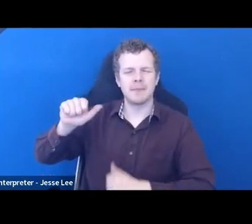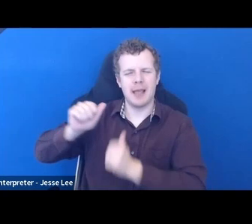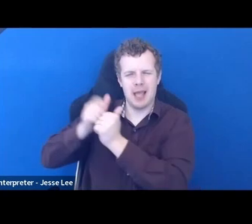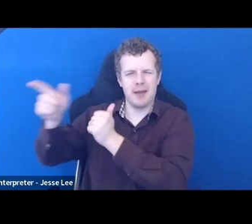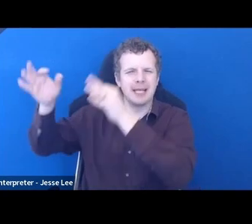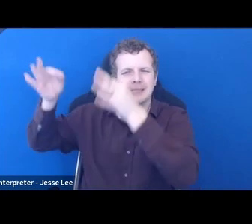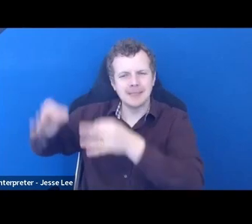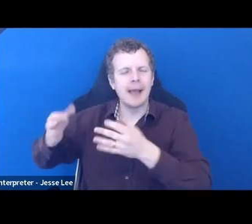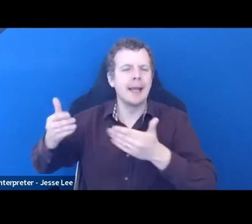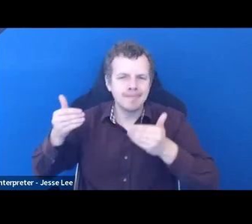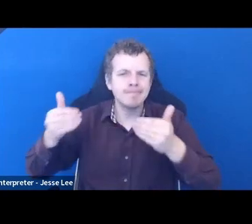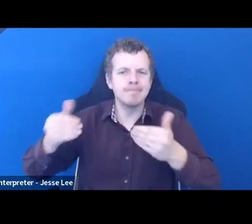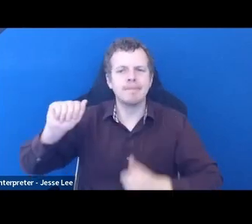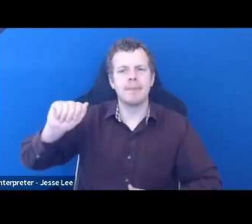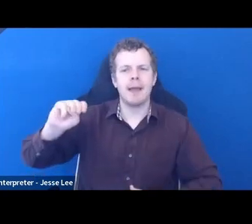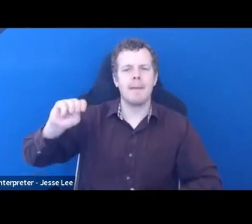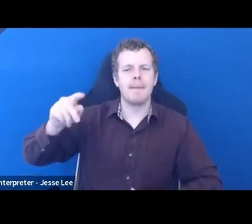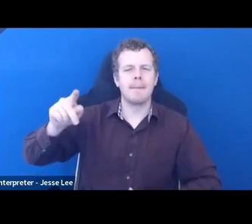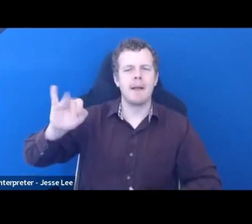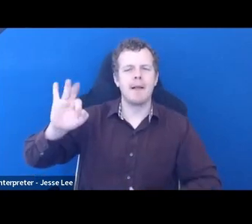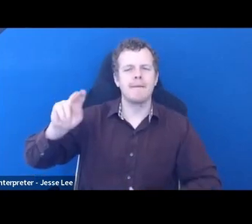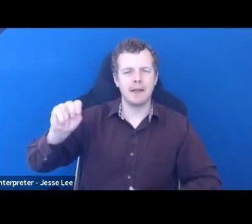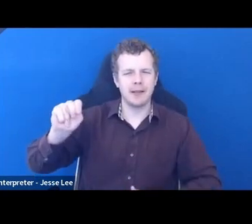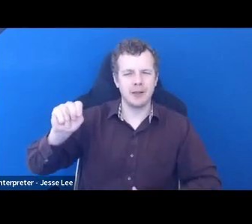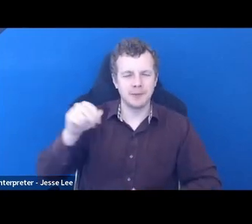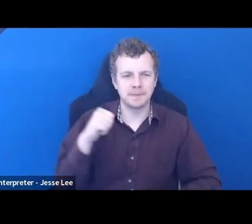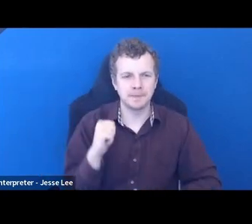So that was our first motivation for decision making.